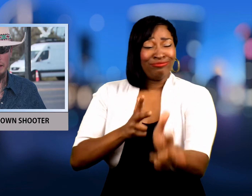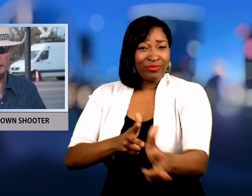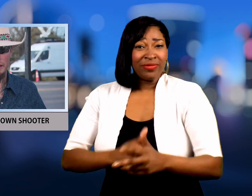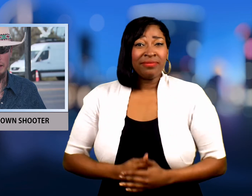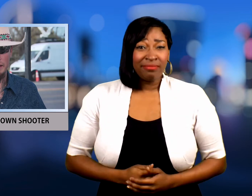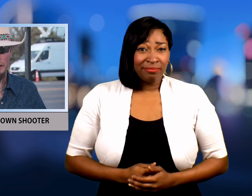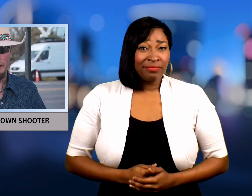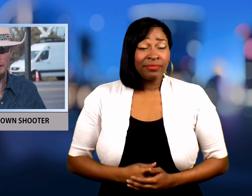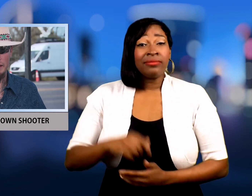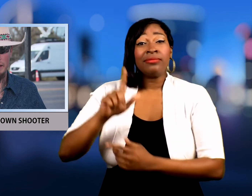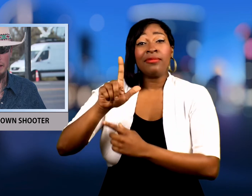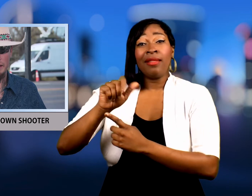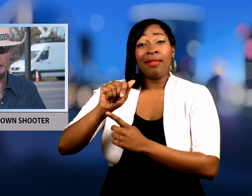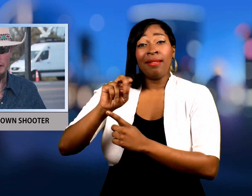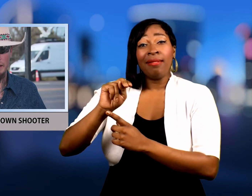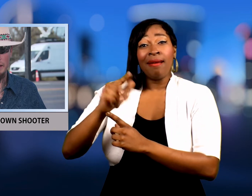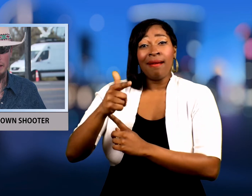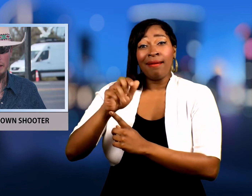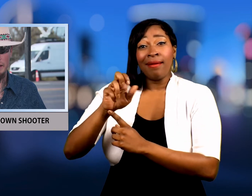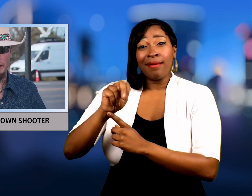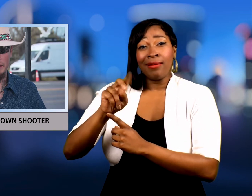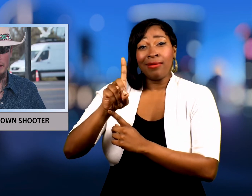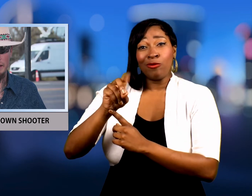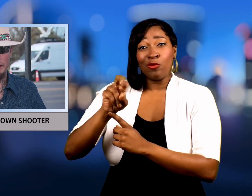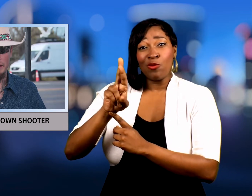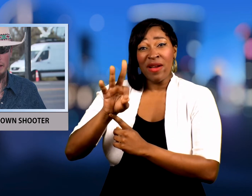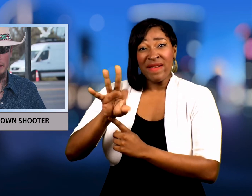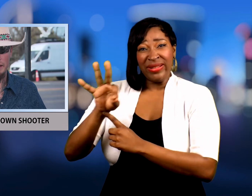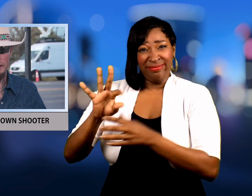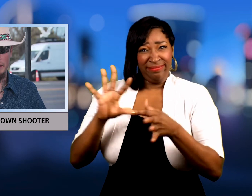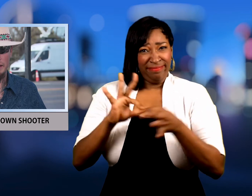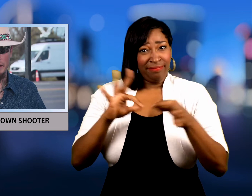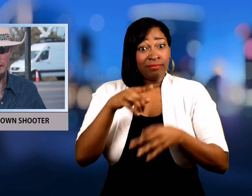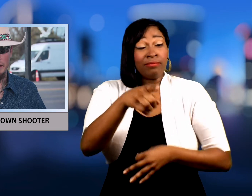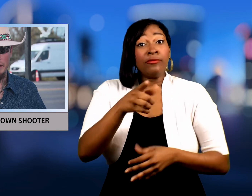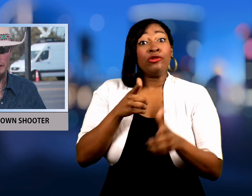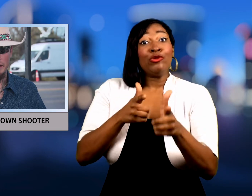Langendorff said they chased the shooter